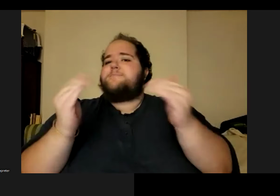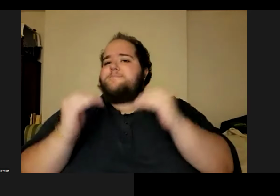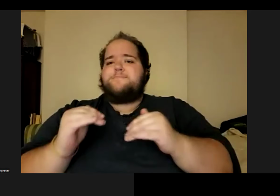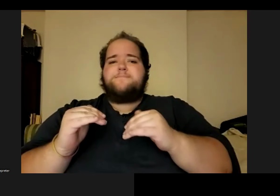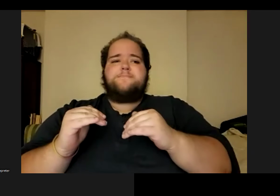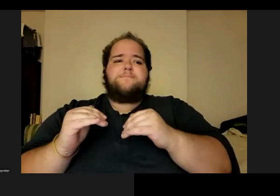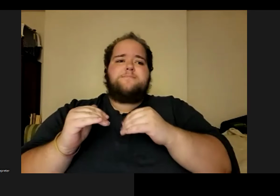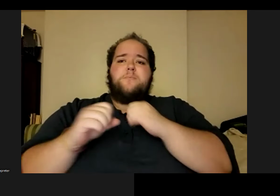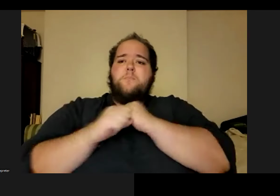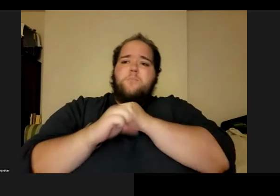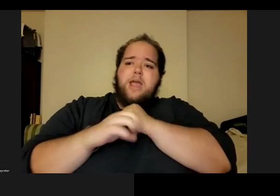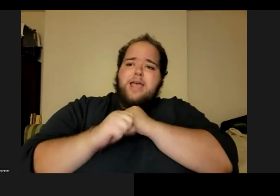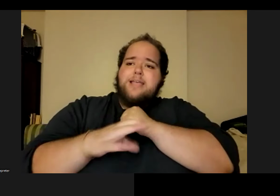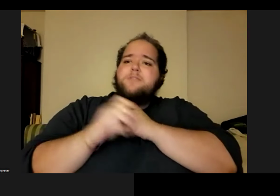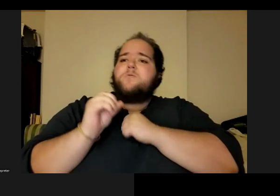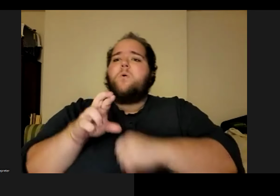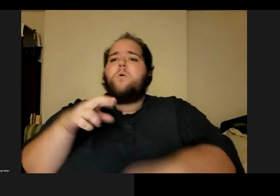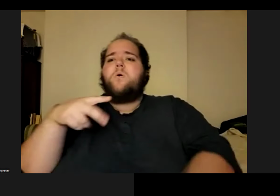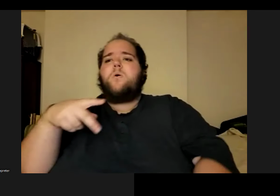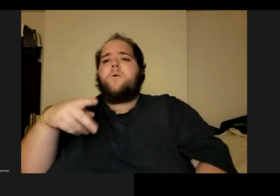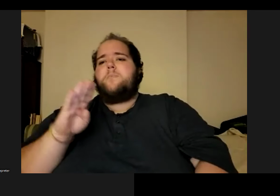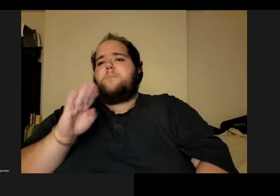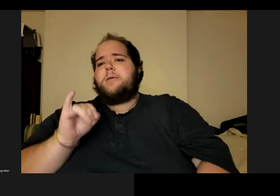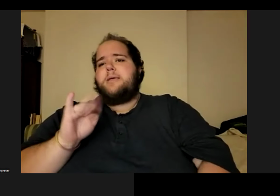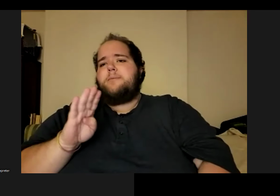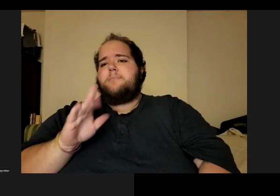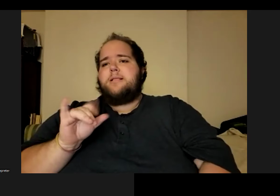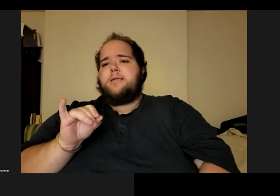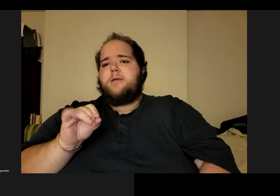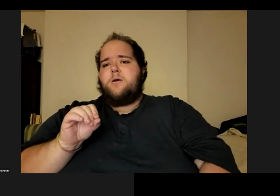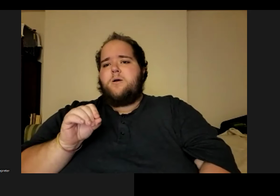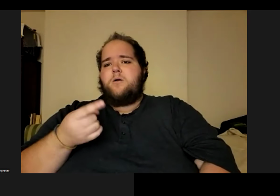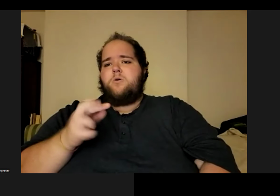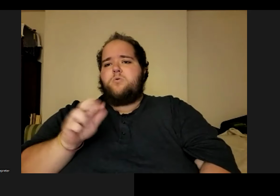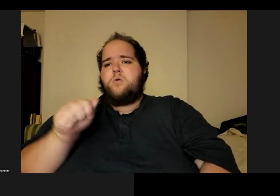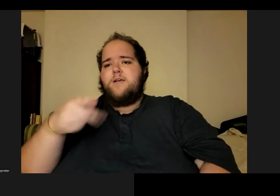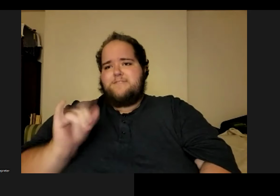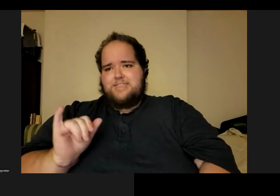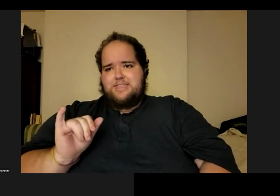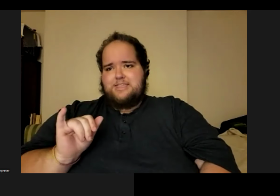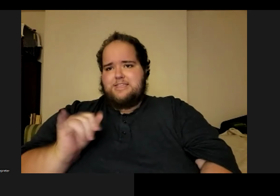Some people will use that word. Another piece you can talk about is